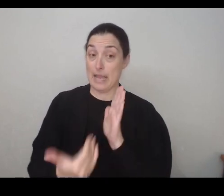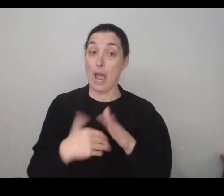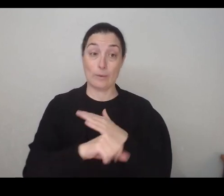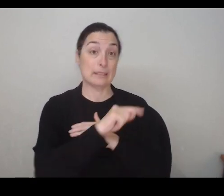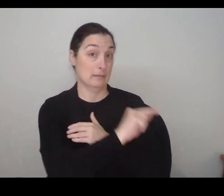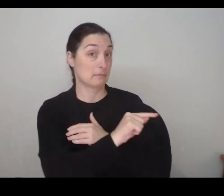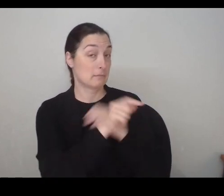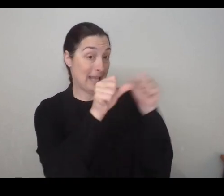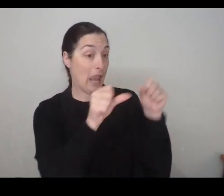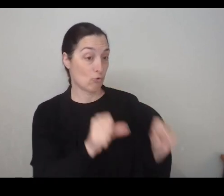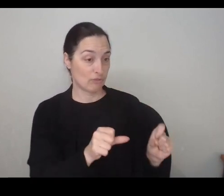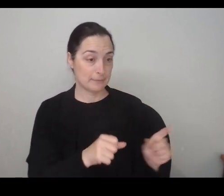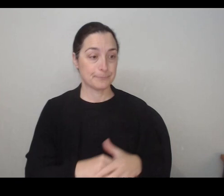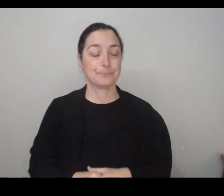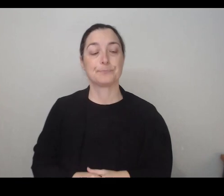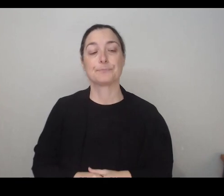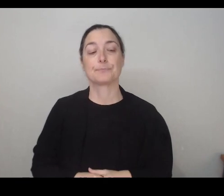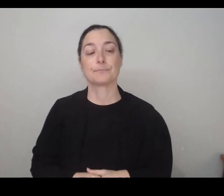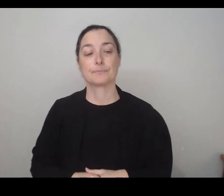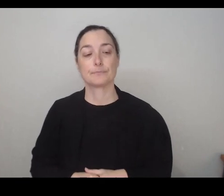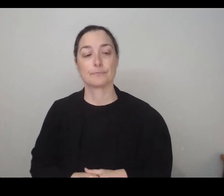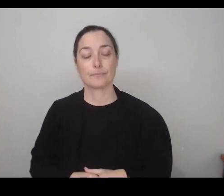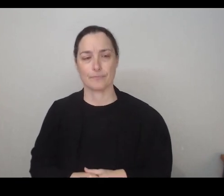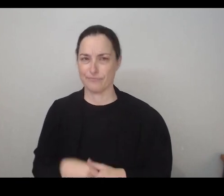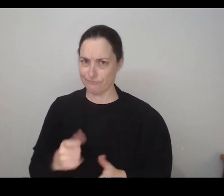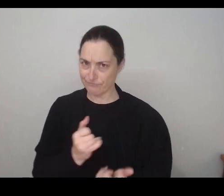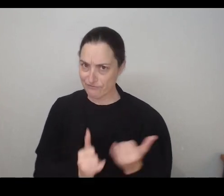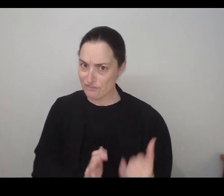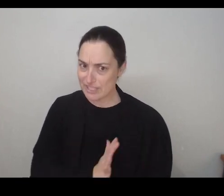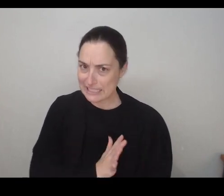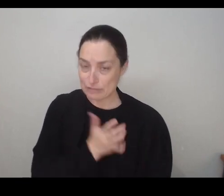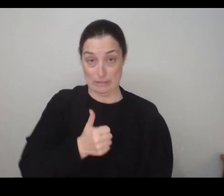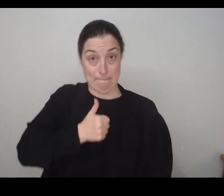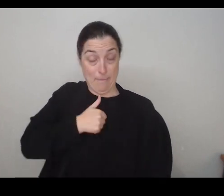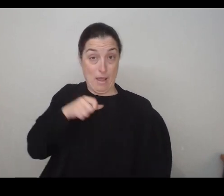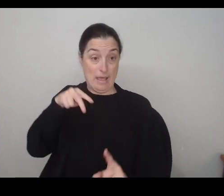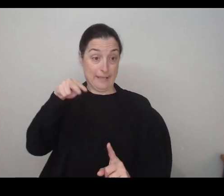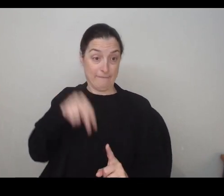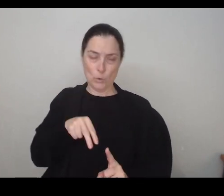It's a book, which is very interesting. I mean, it's, from my point of view, a real masterpiece.